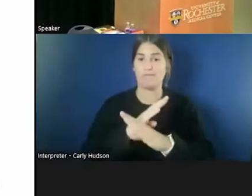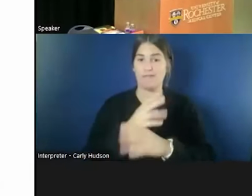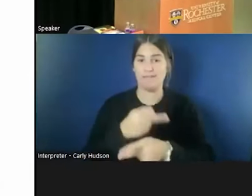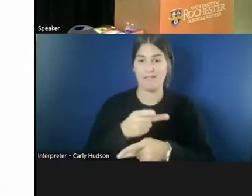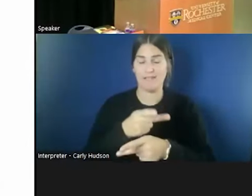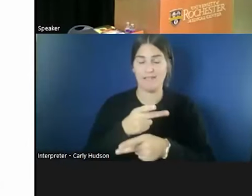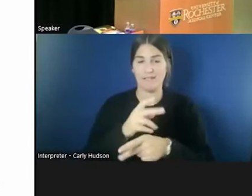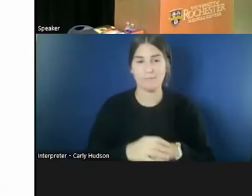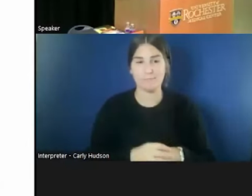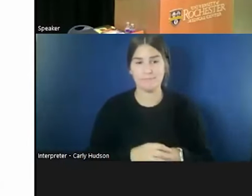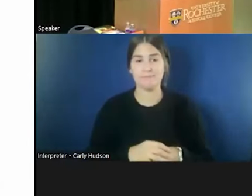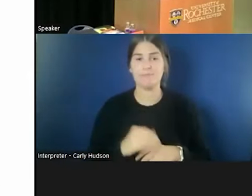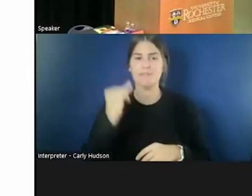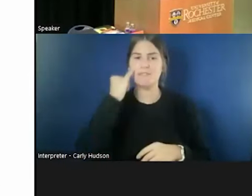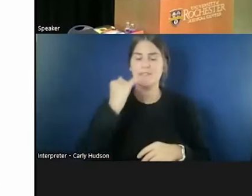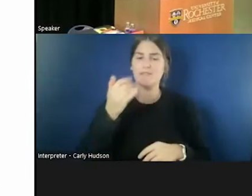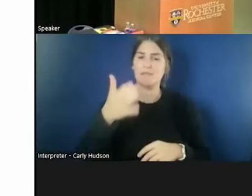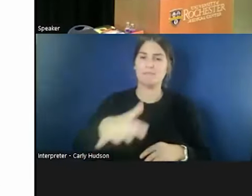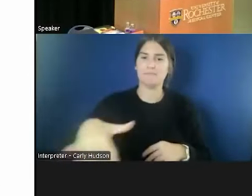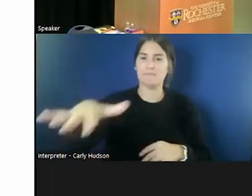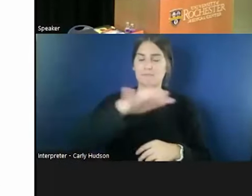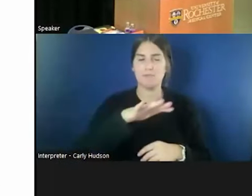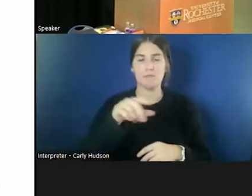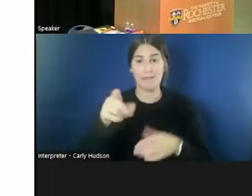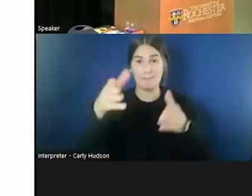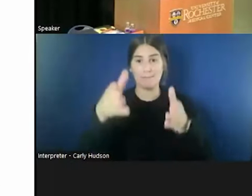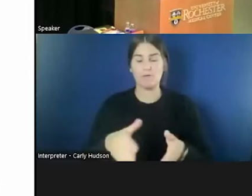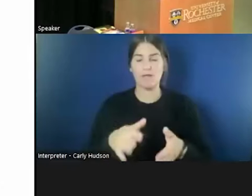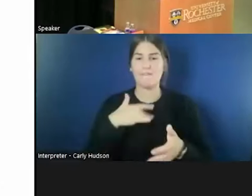when I'm in a space where I can relate to the individual where I see myself in that